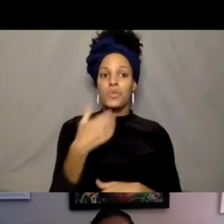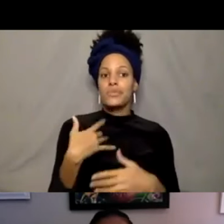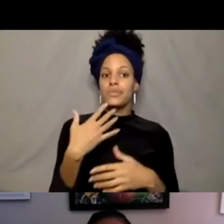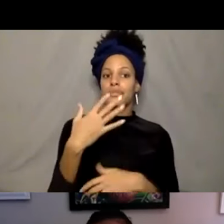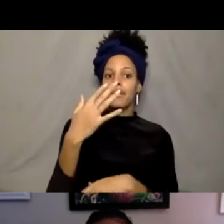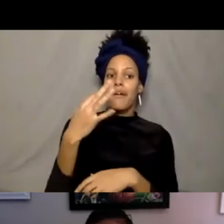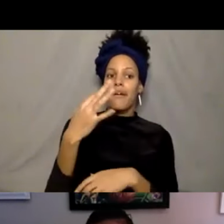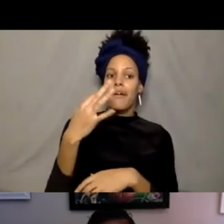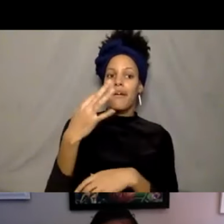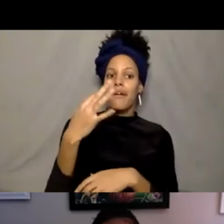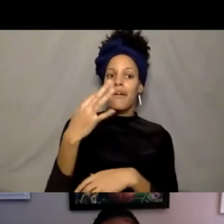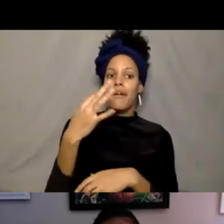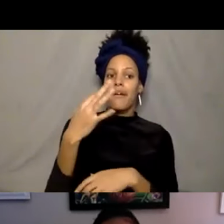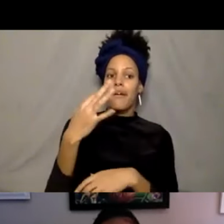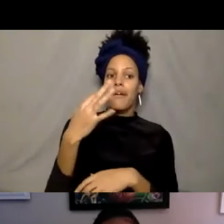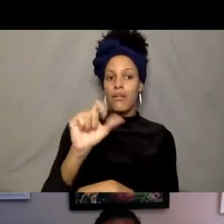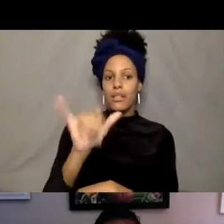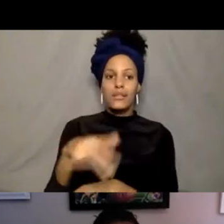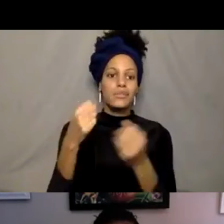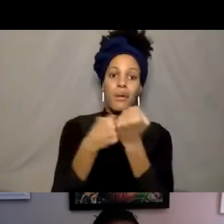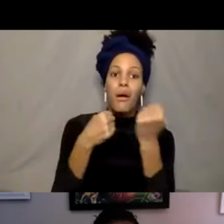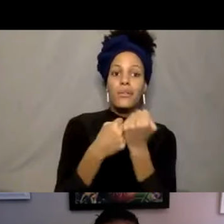be a group that's fiscally-sponsored with arts projects.